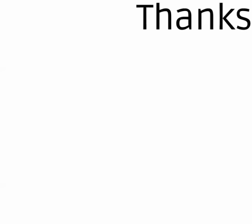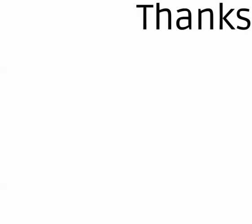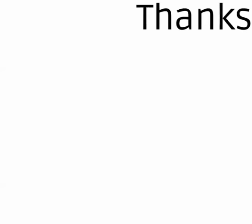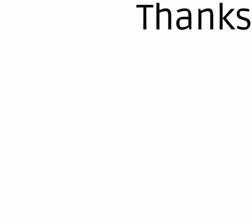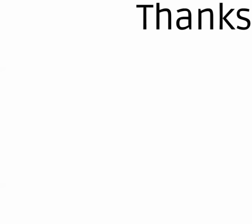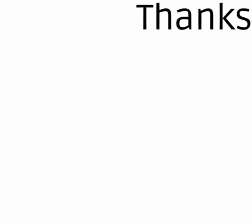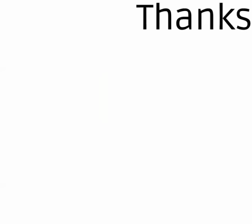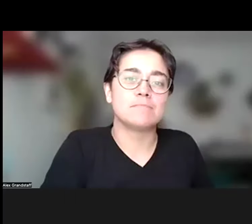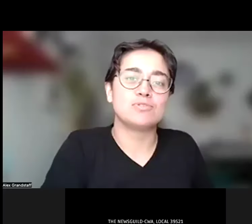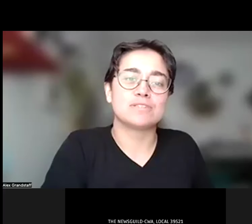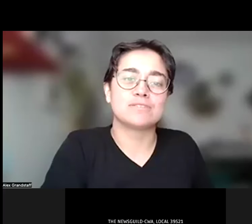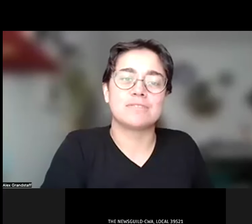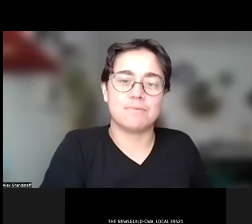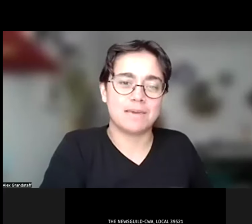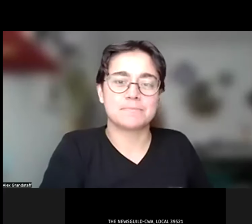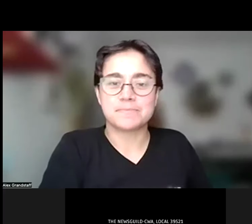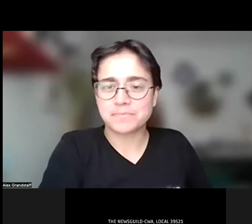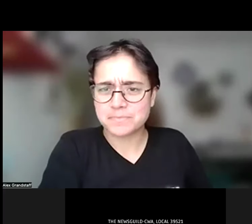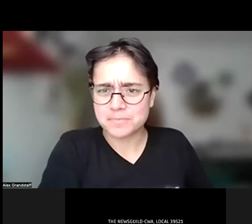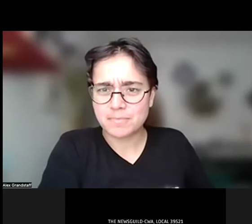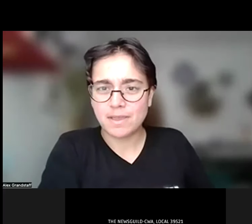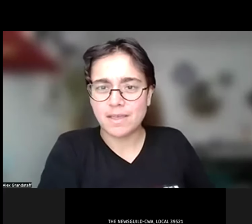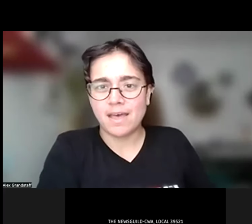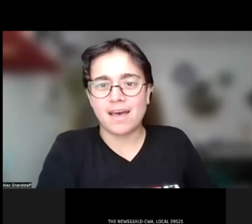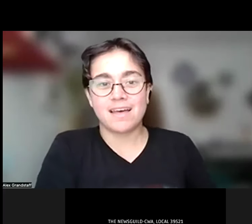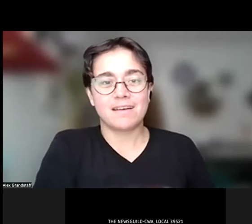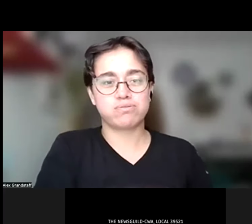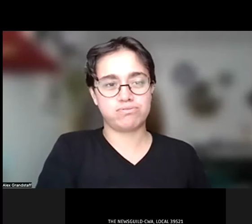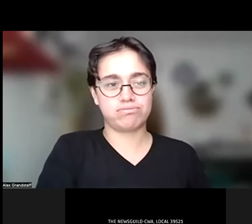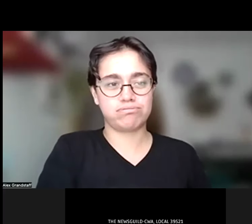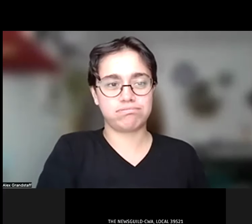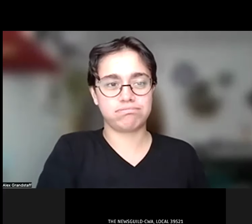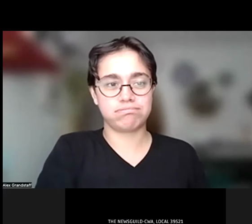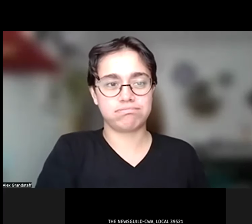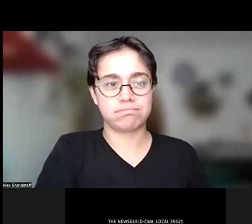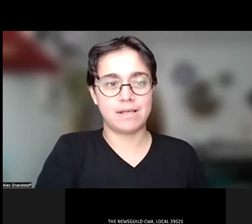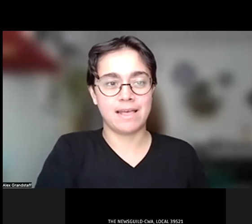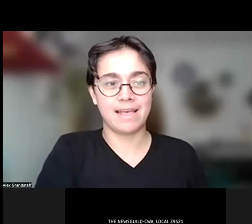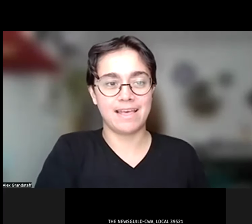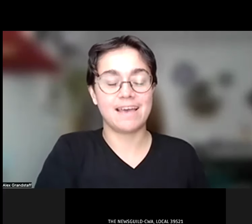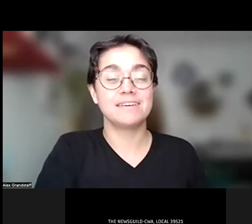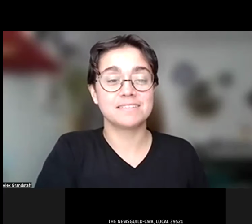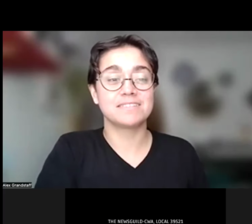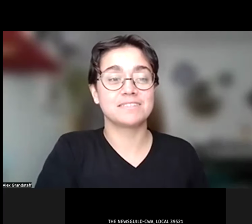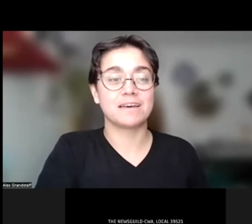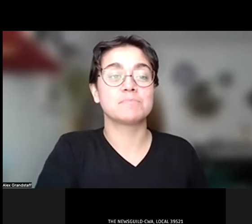I think we can ... let's stop screen sharing for now. There we go.